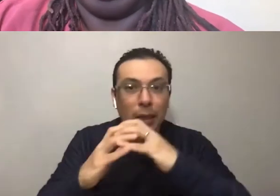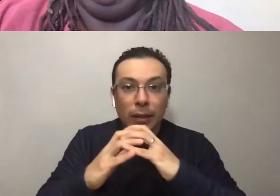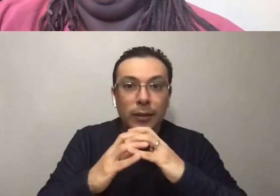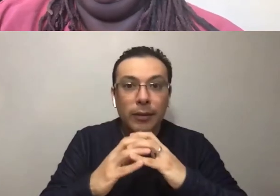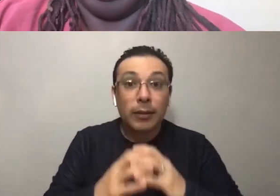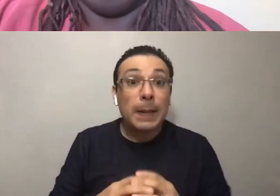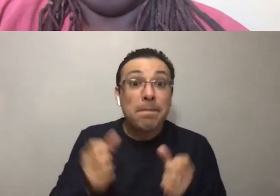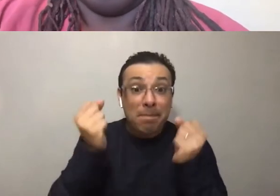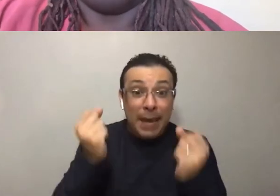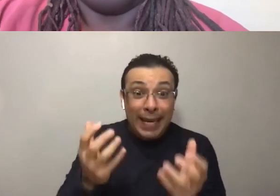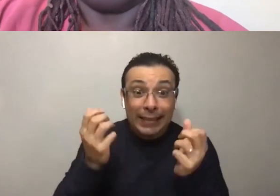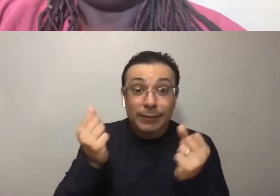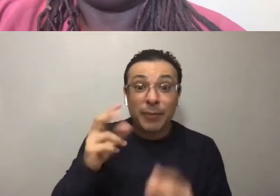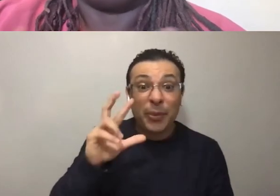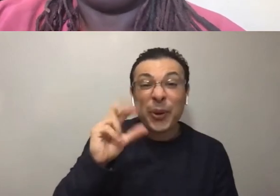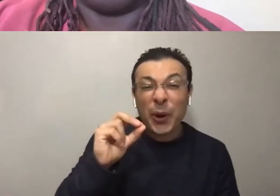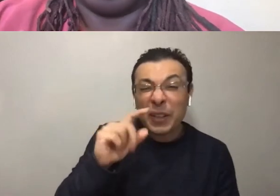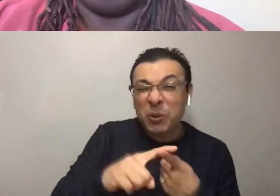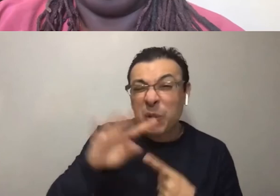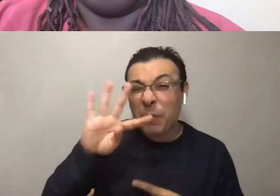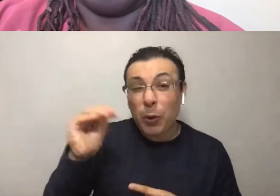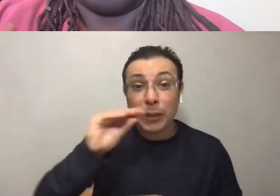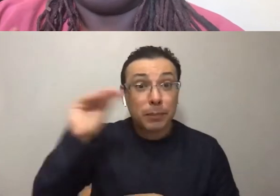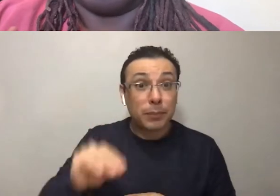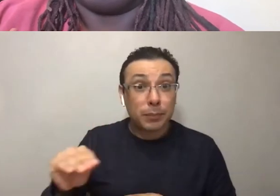and so we really have to rethink about our carceral system.